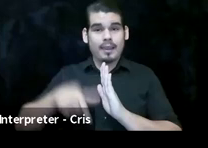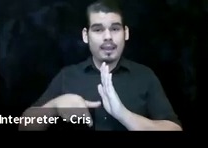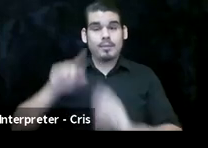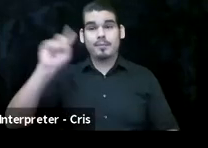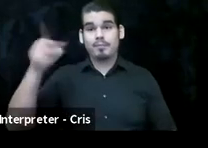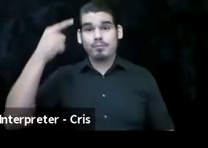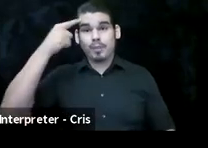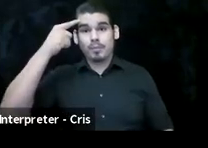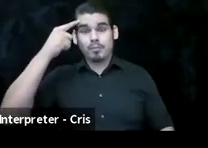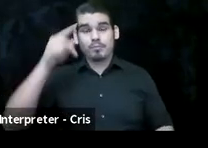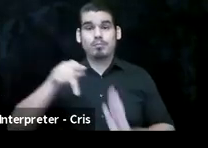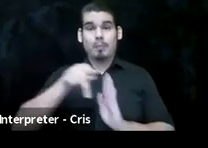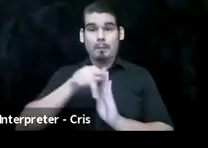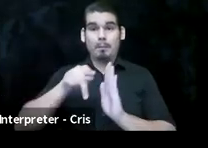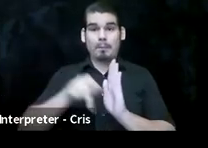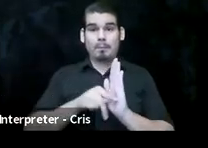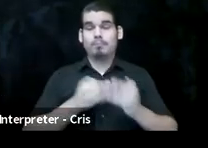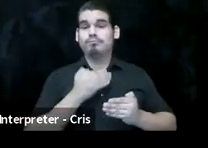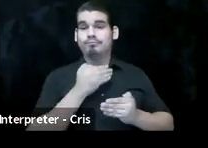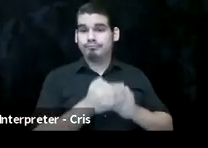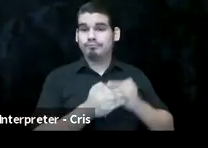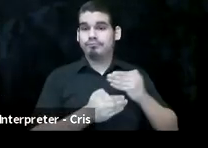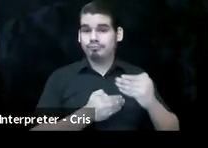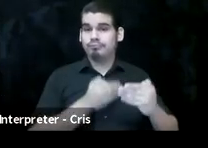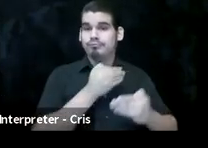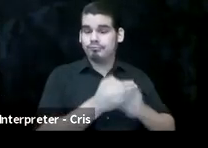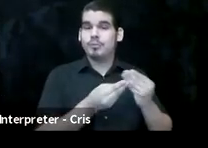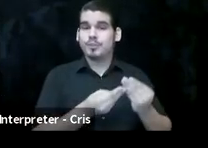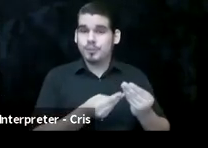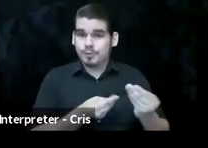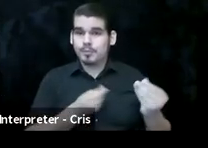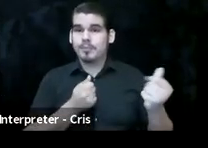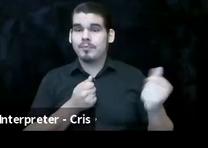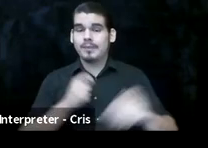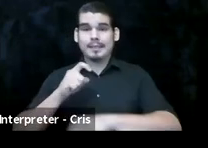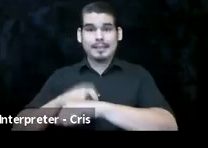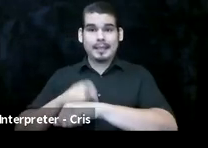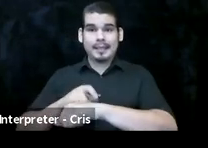Gerardo Chavez, RAD IX: Not just make sure that the meeting is running smoothly, we don't want to waste your time and i'm pretty sure you don't want your time wasted.